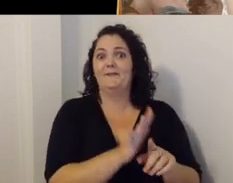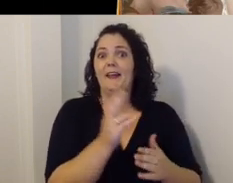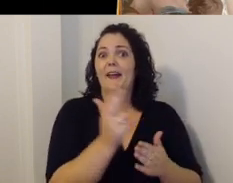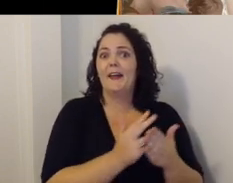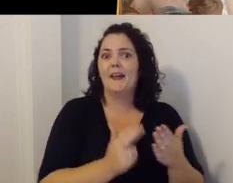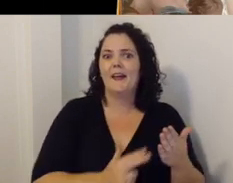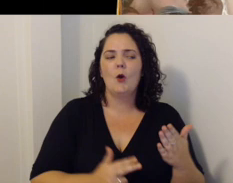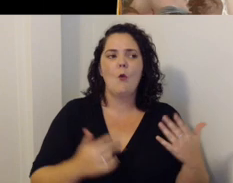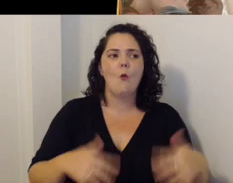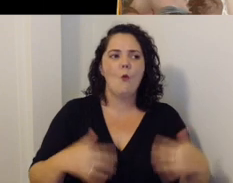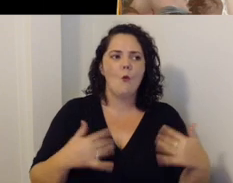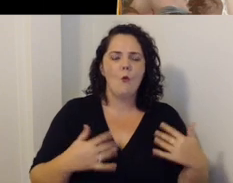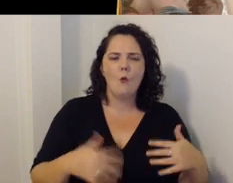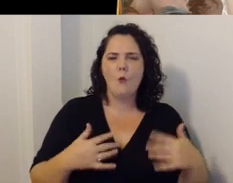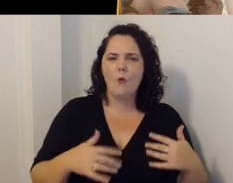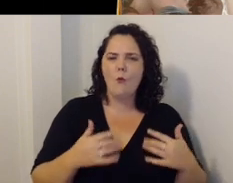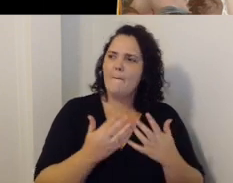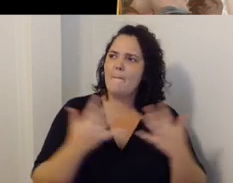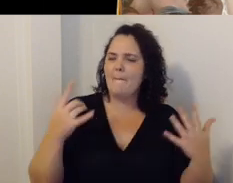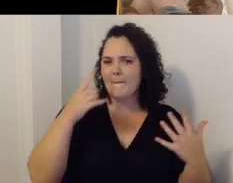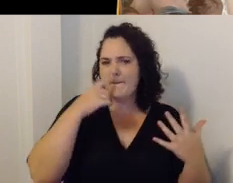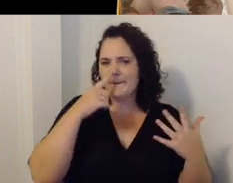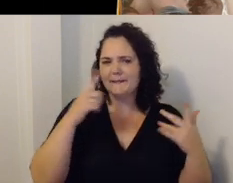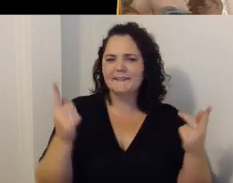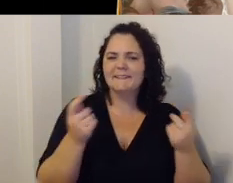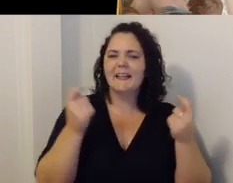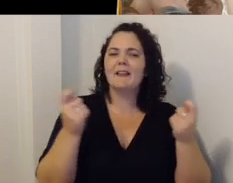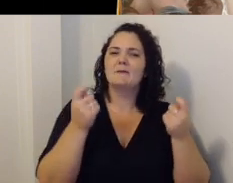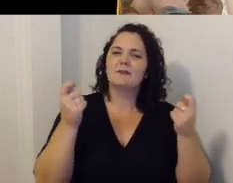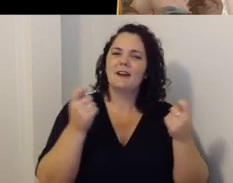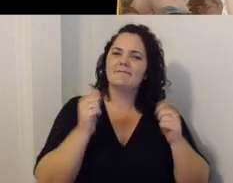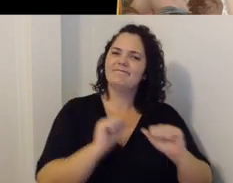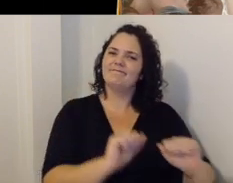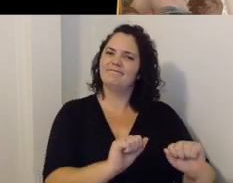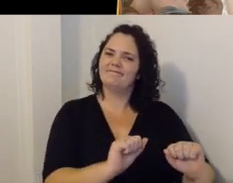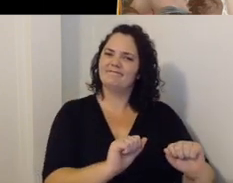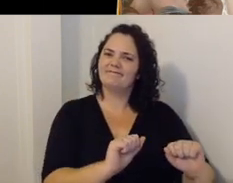has been uh celebrated now for a few hundred years he was one of the primary artists associated with